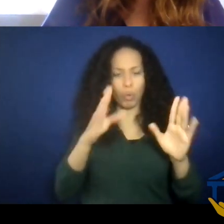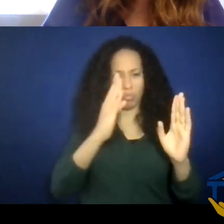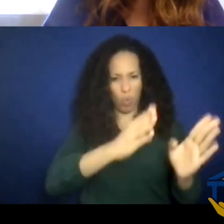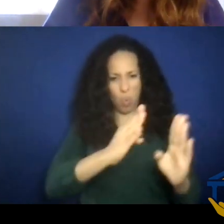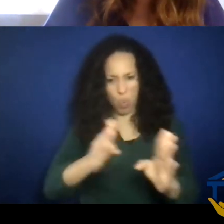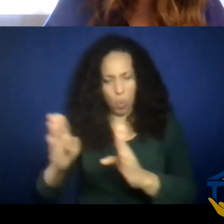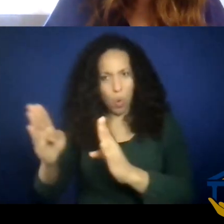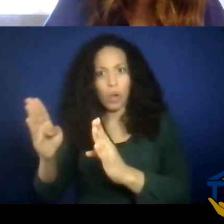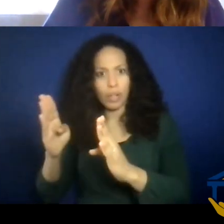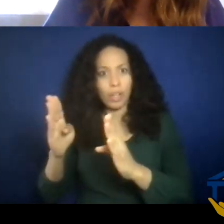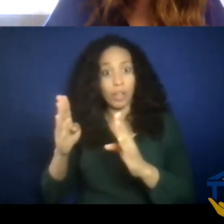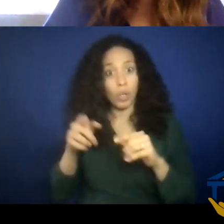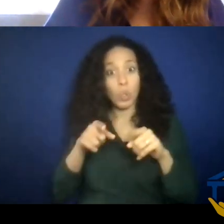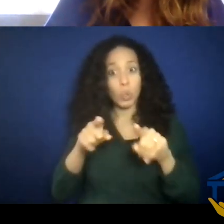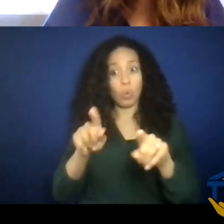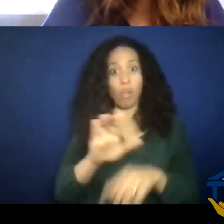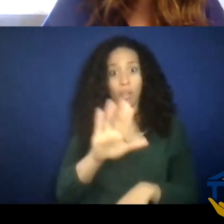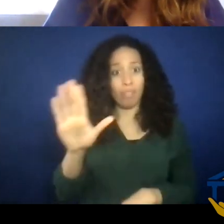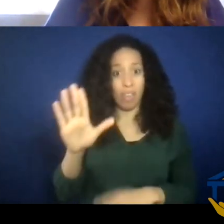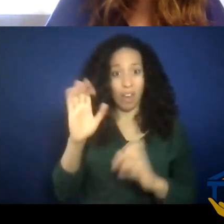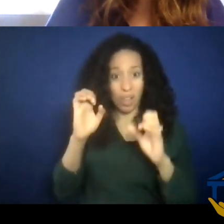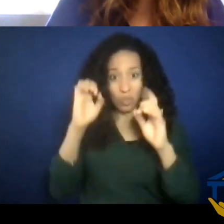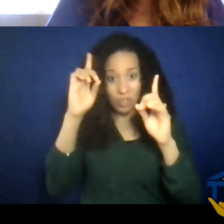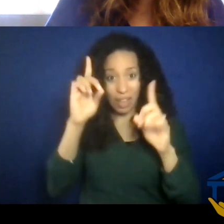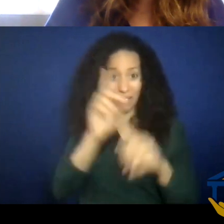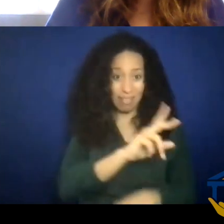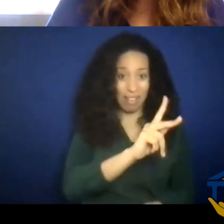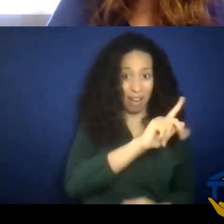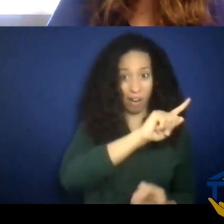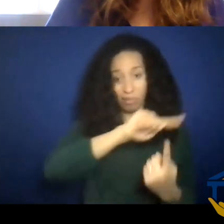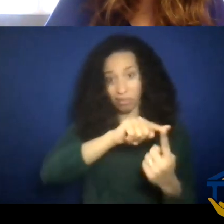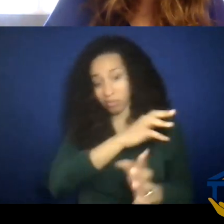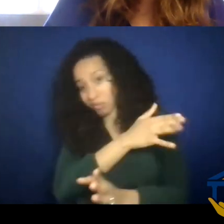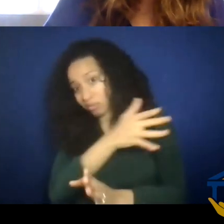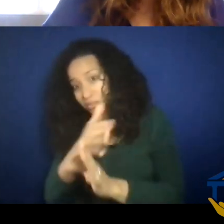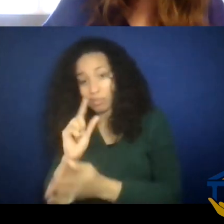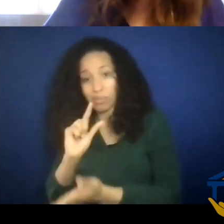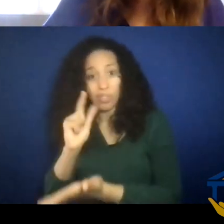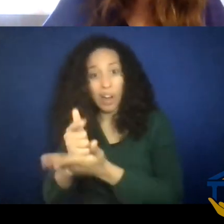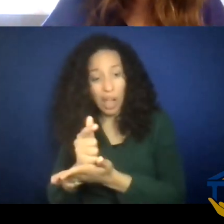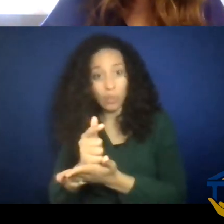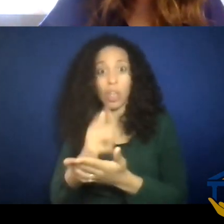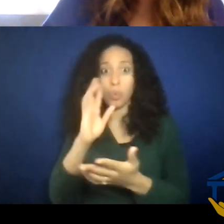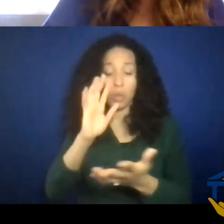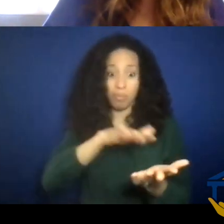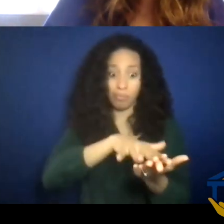It is an overwhelming amount of paperwork that you receive and notes and documents so,